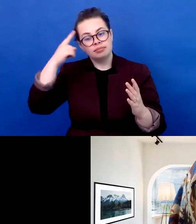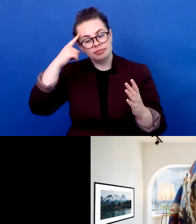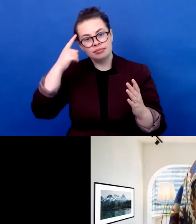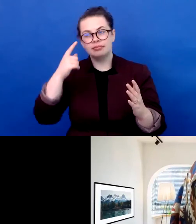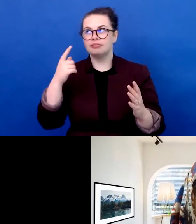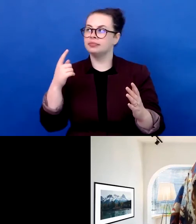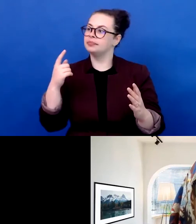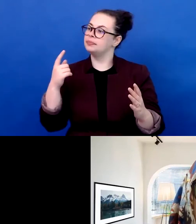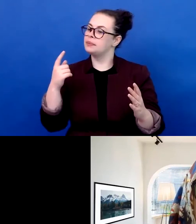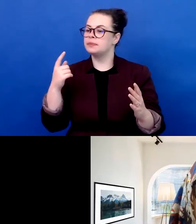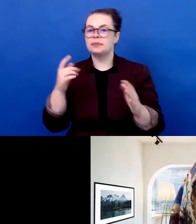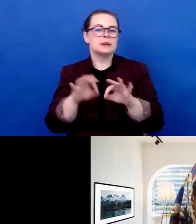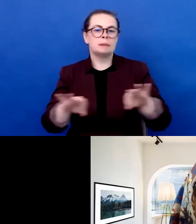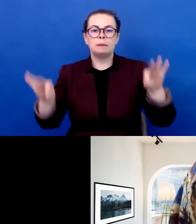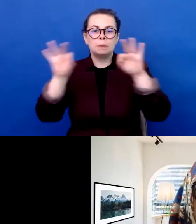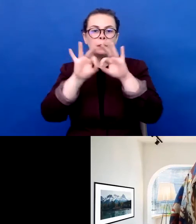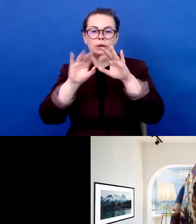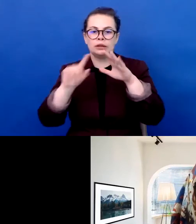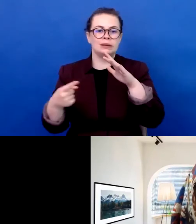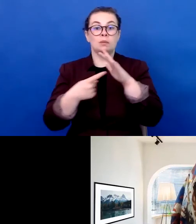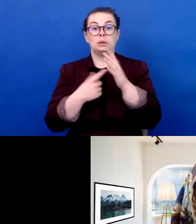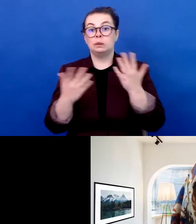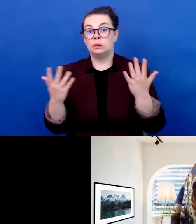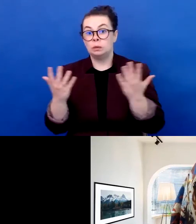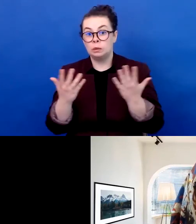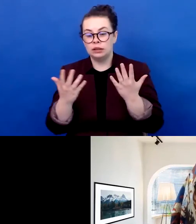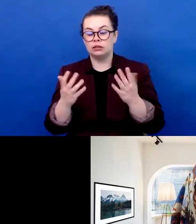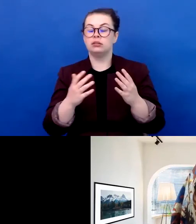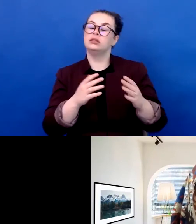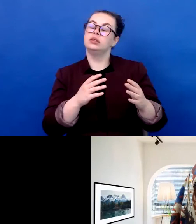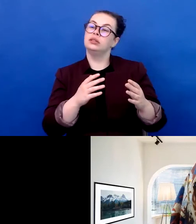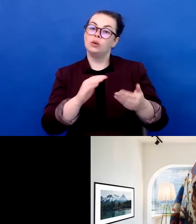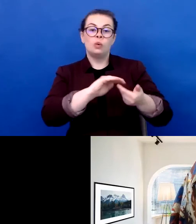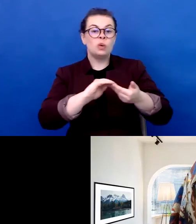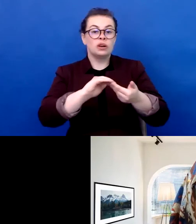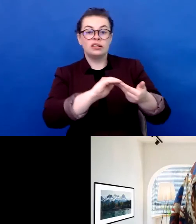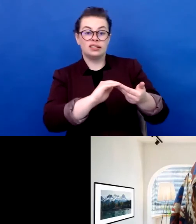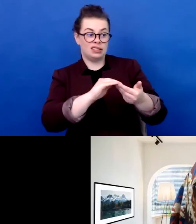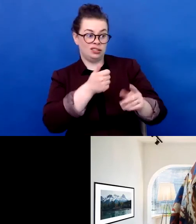organizational person with disability engaging in the process and how um no no to everyone